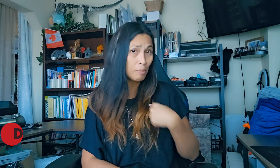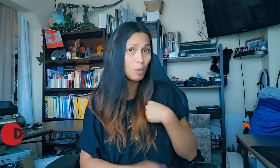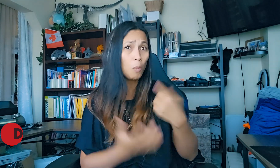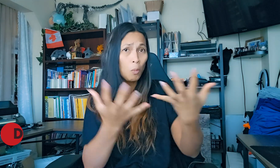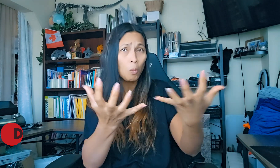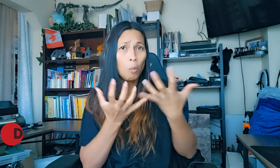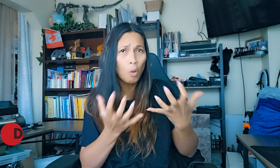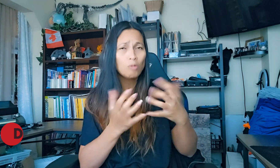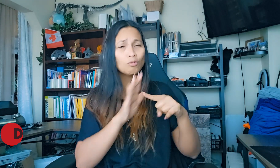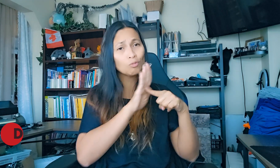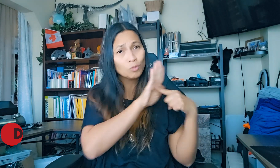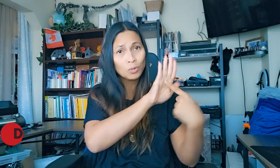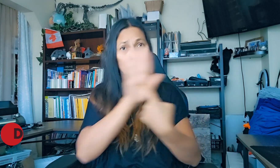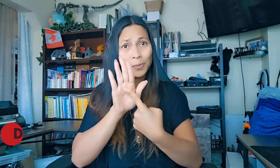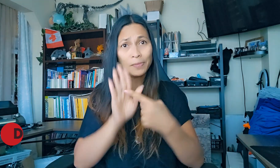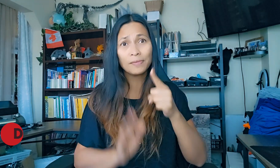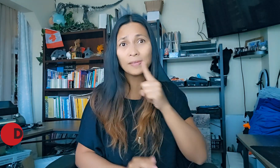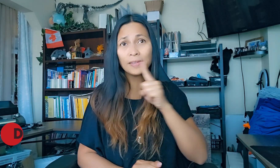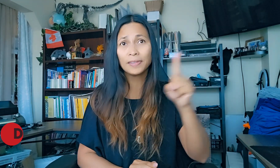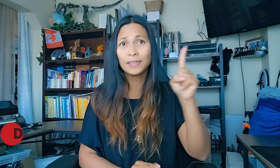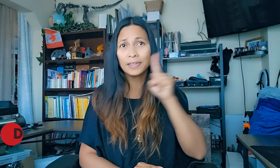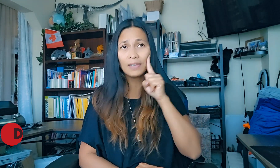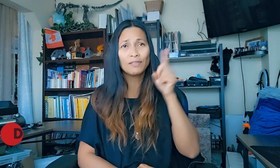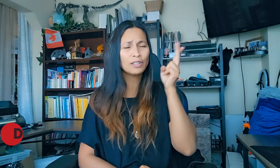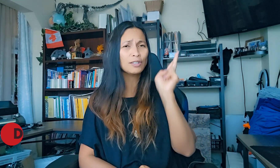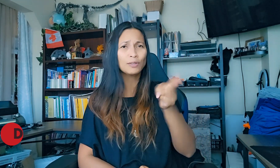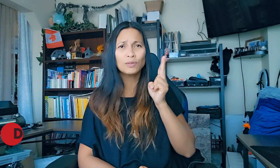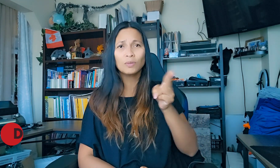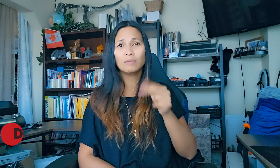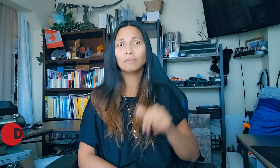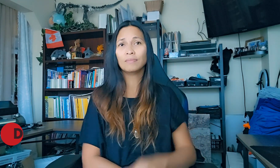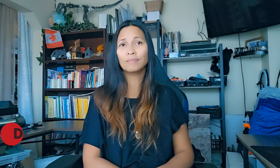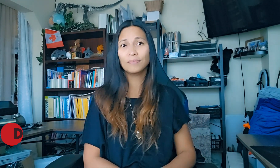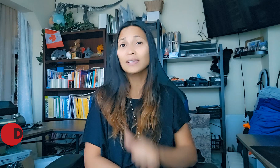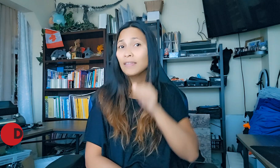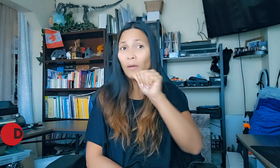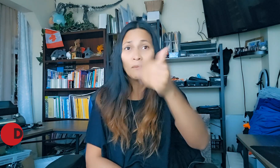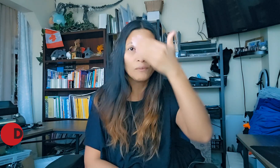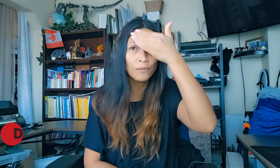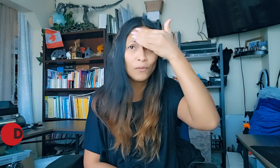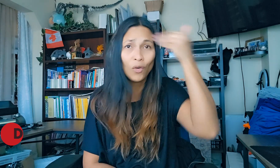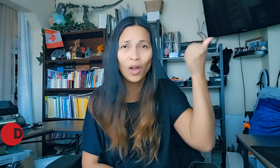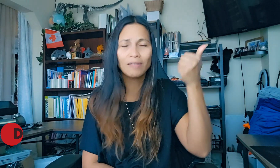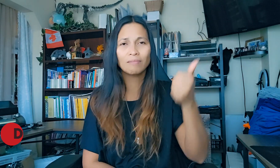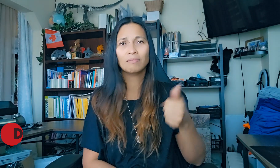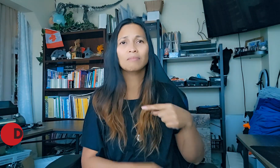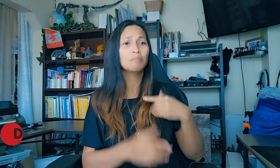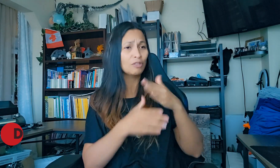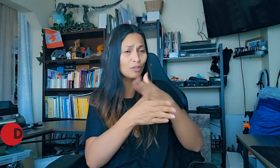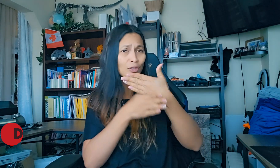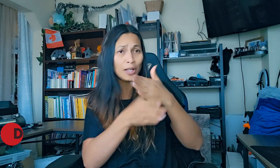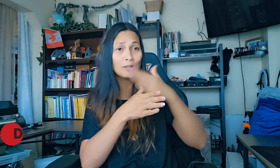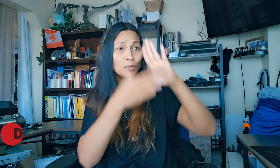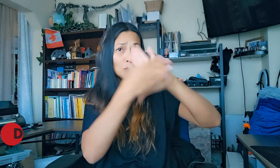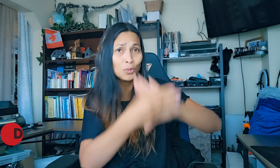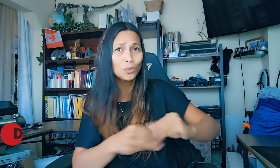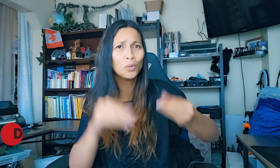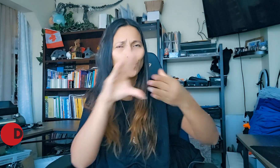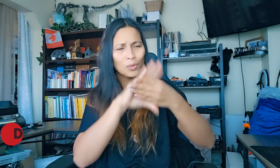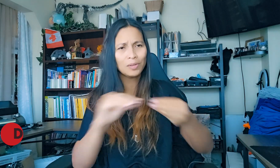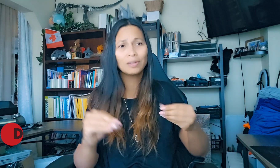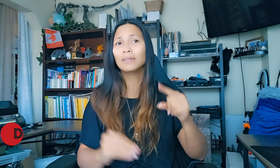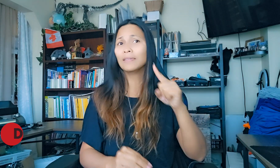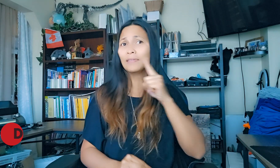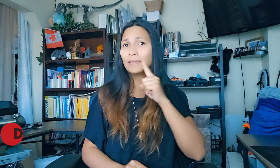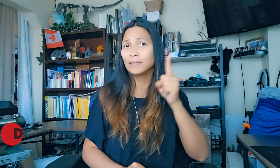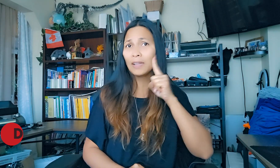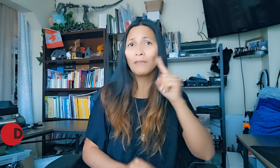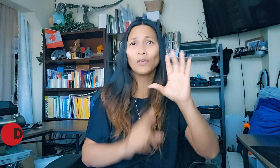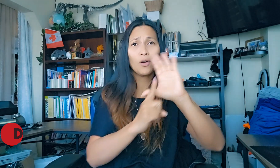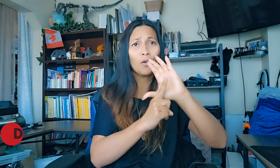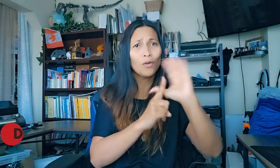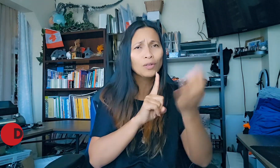I want to show and not forget Deaf History. Sharing stories with Deaf Culture